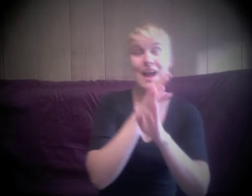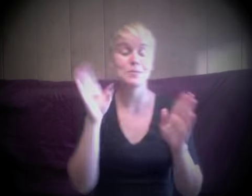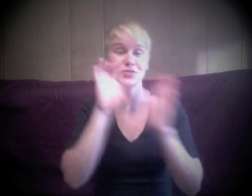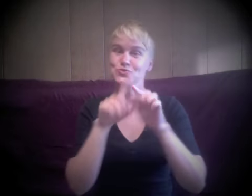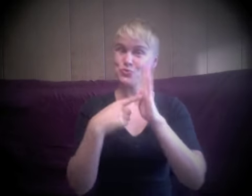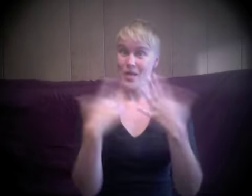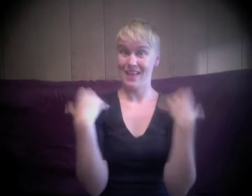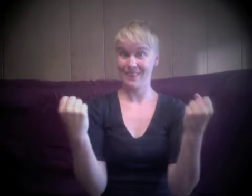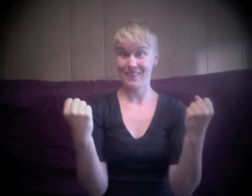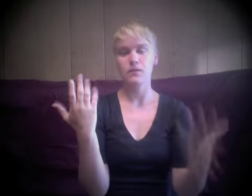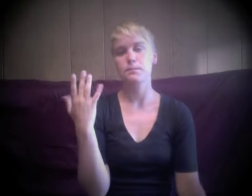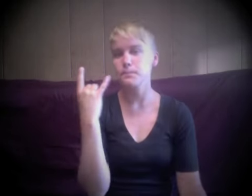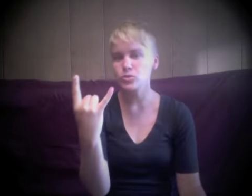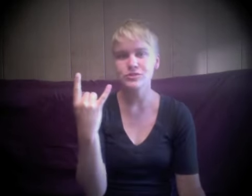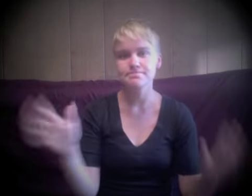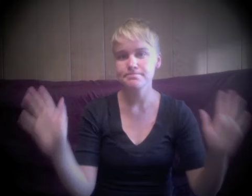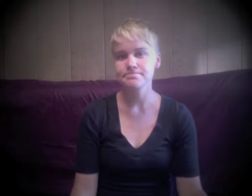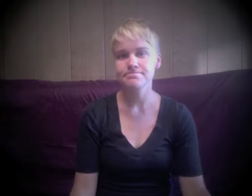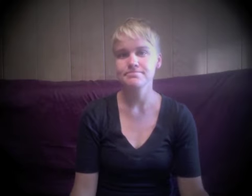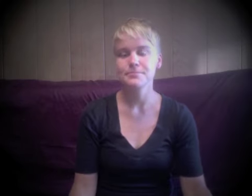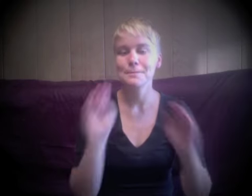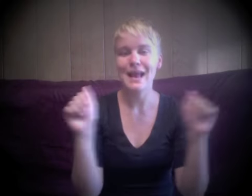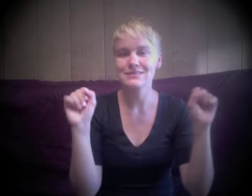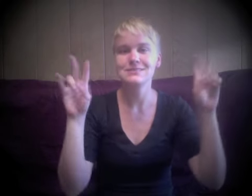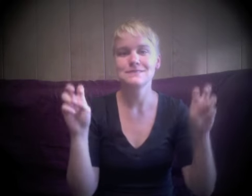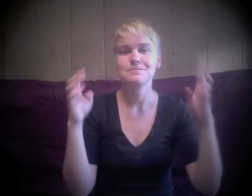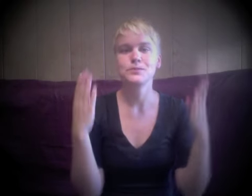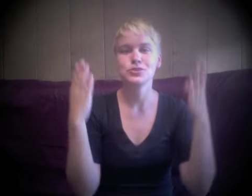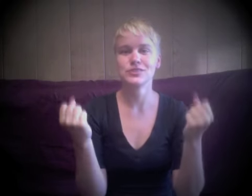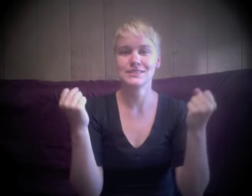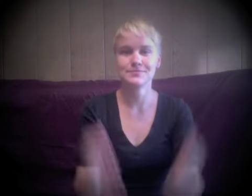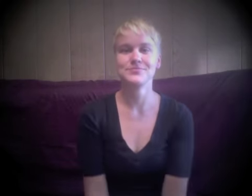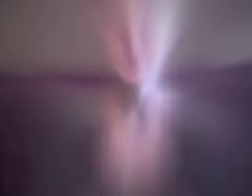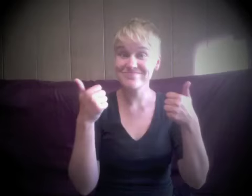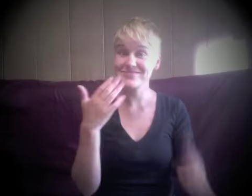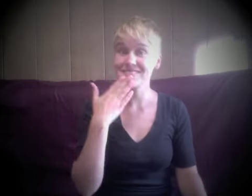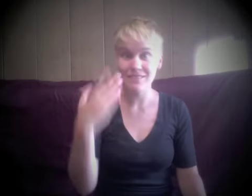She calls massive, MASSIVE bullshit when she sees the rationale of before/after pictures being an indicator of health. MASSIVE. BULLSHIT.